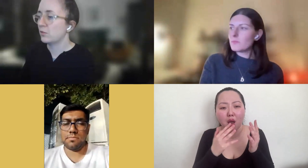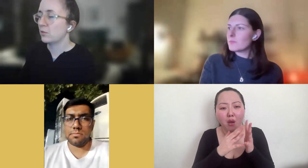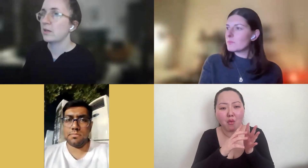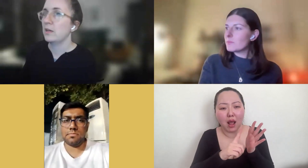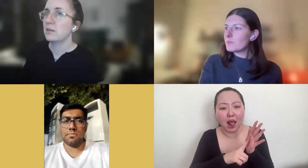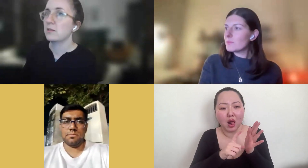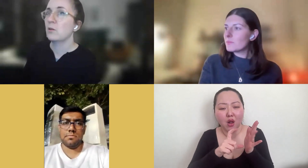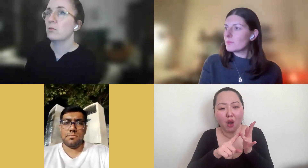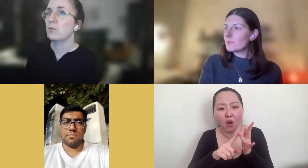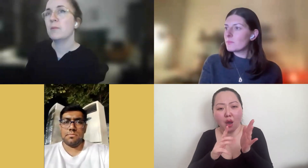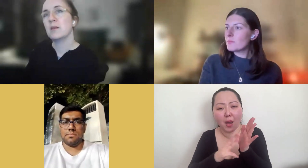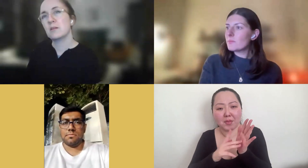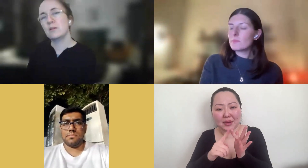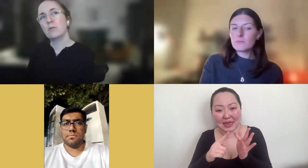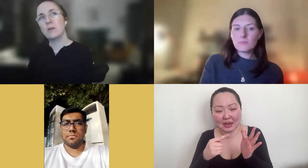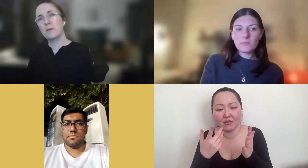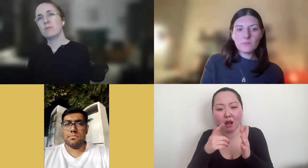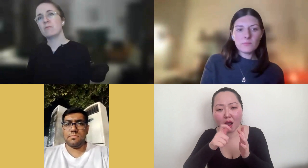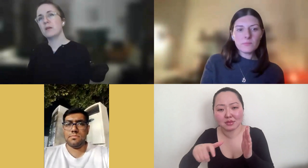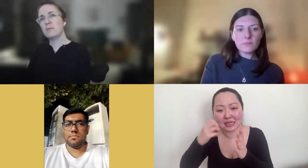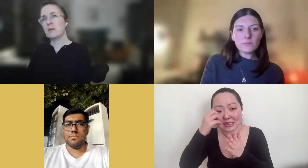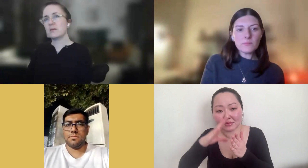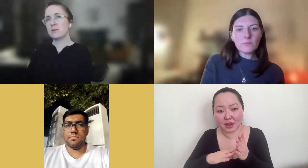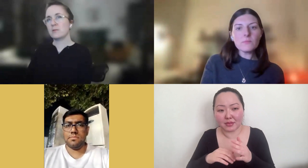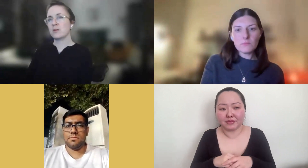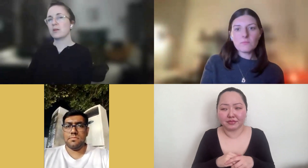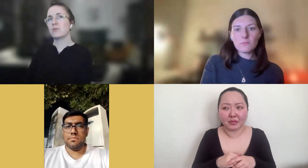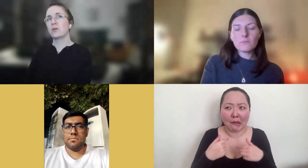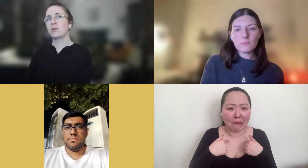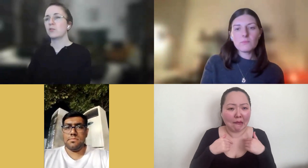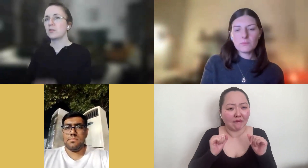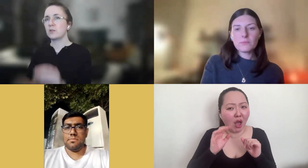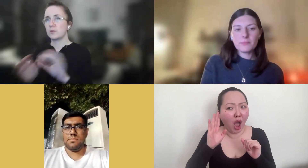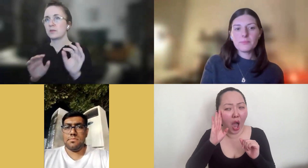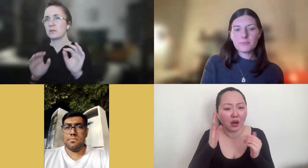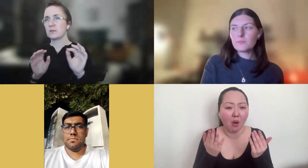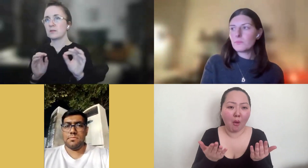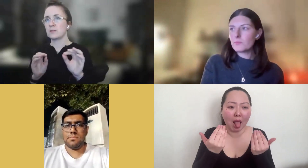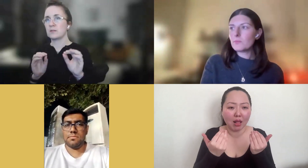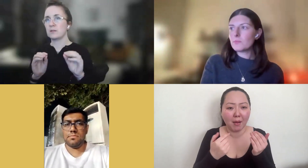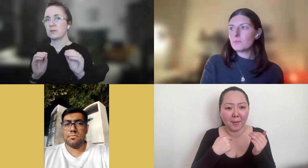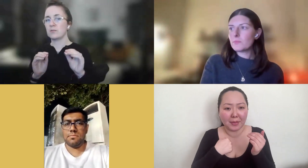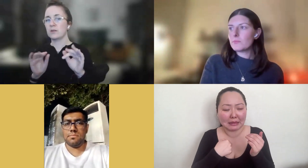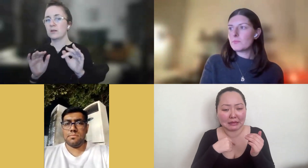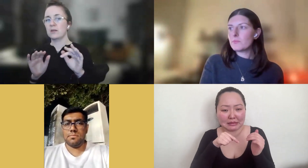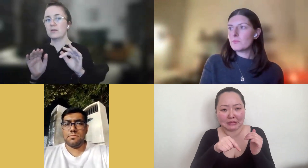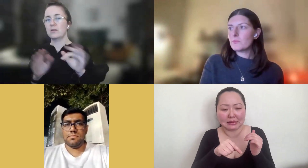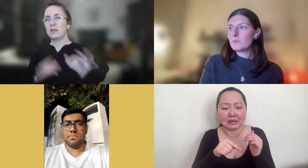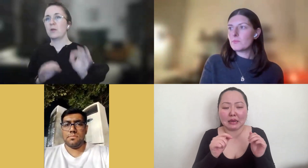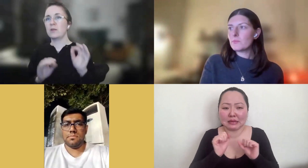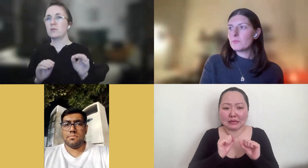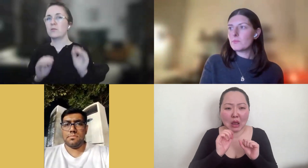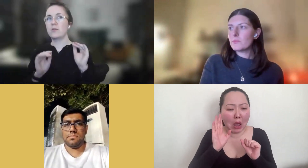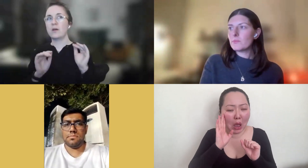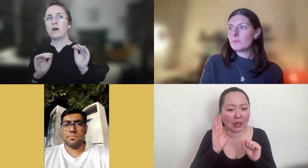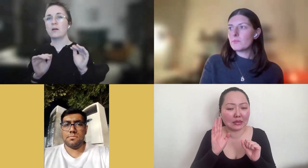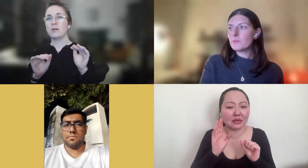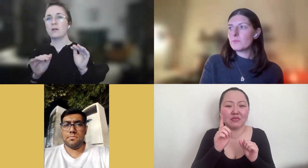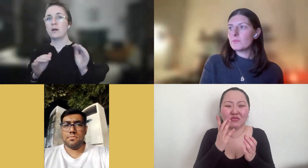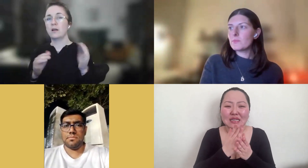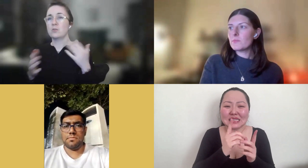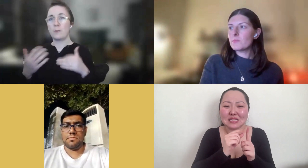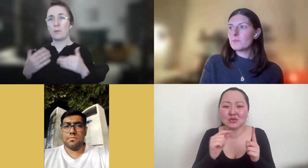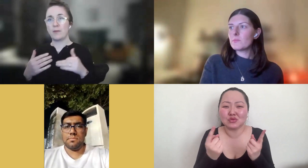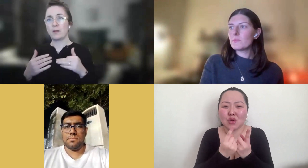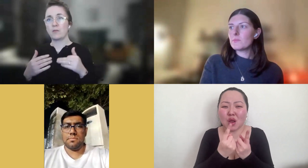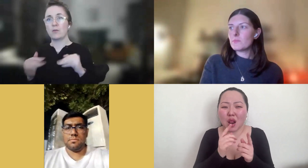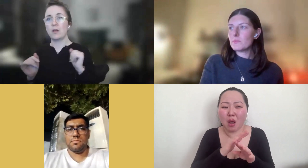digital tools, it is not really my remit in terms of those things, but I can look at the